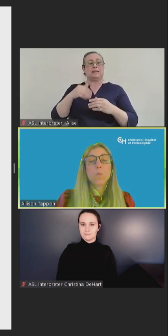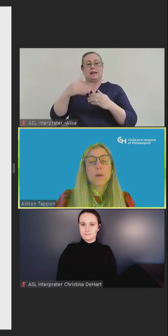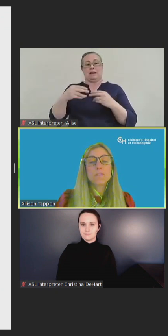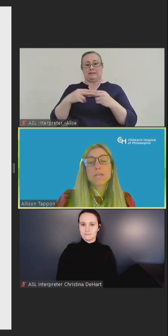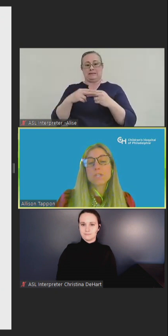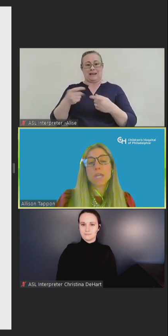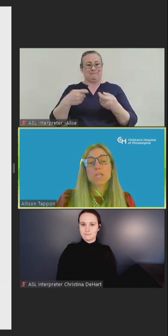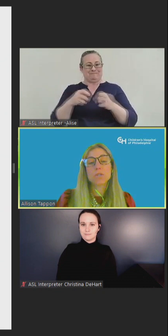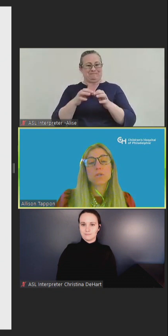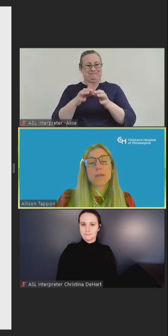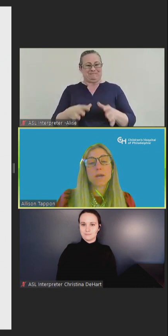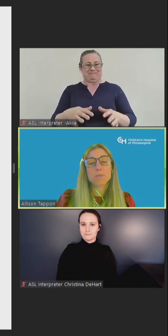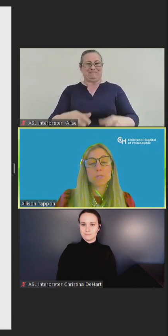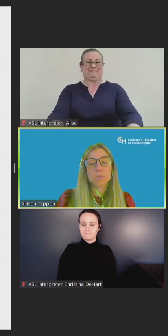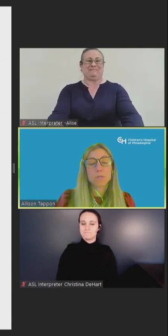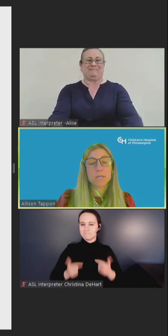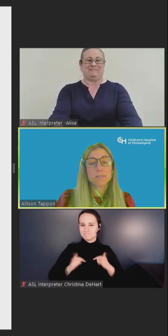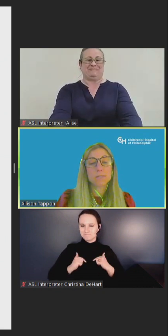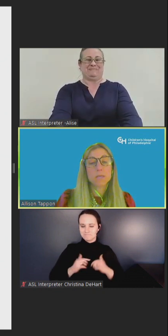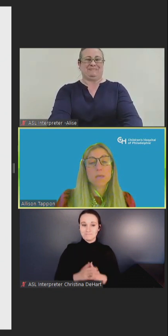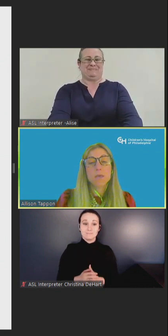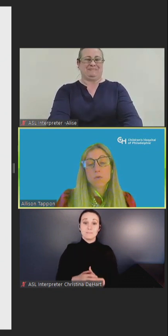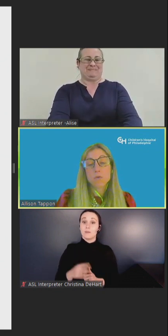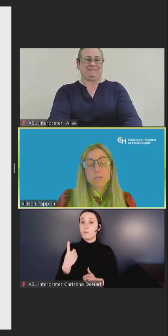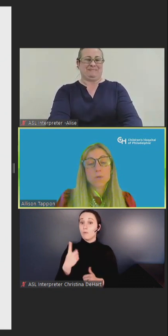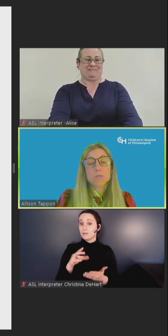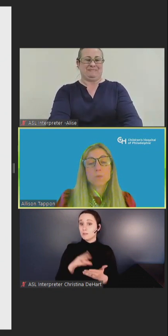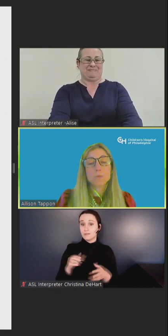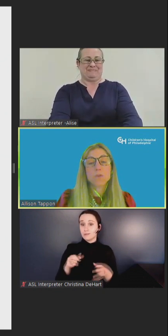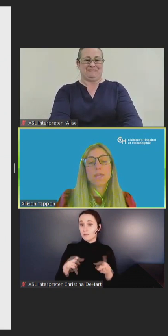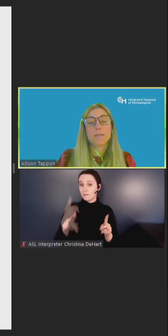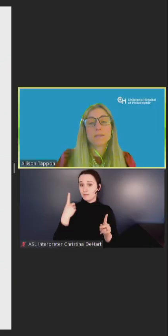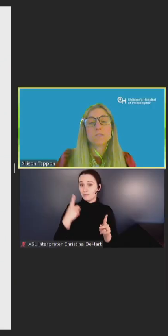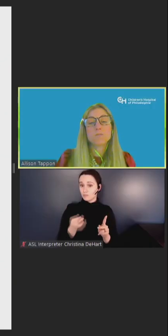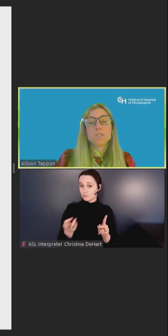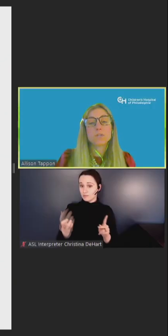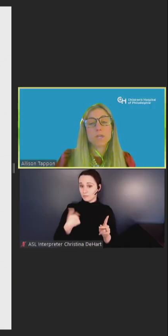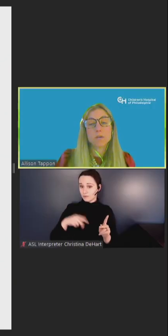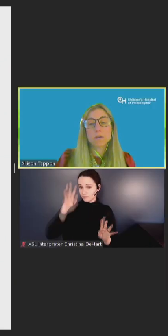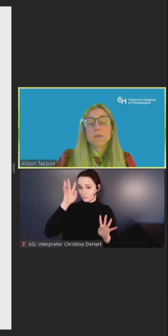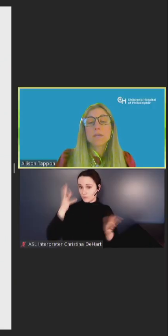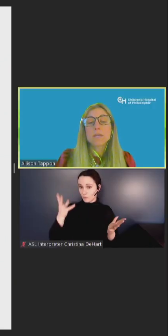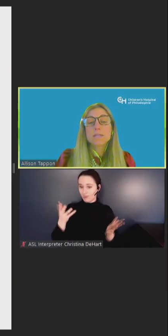One of the educational learning opportunities or resources we created is featured here. It is an